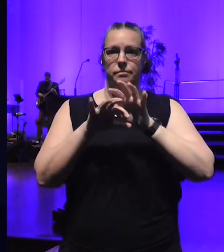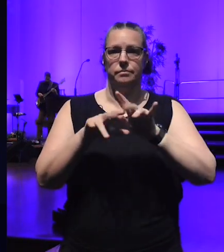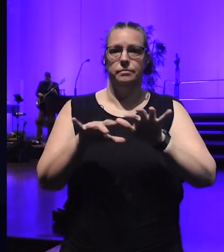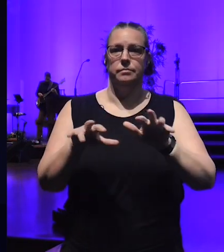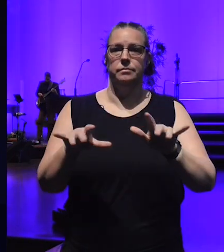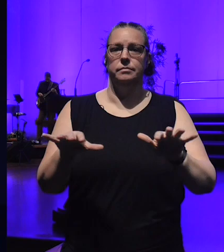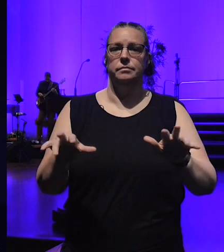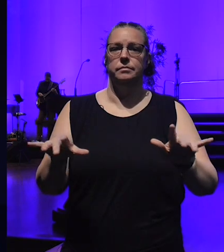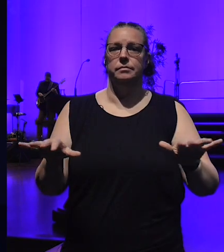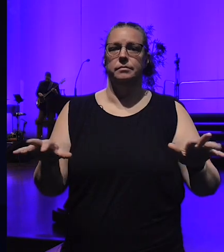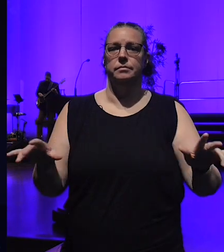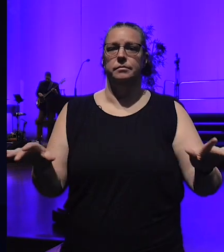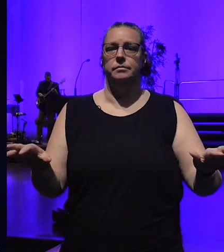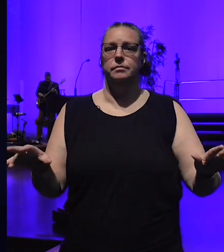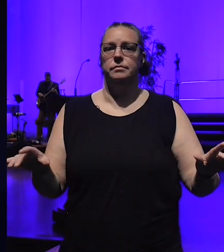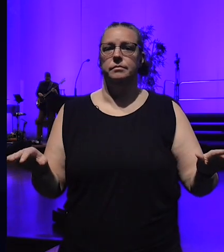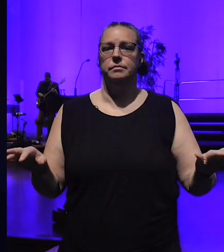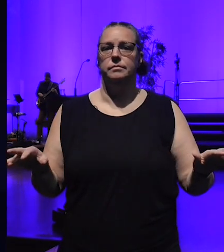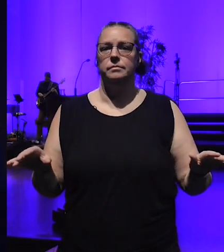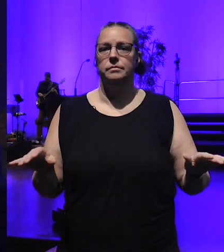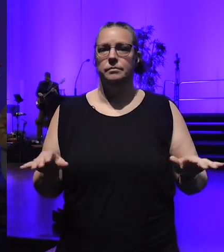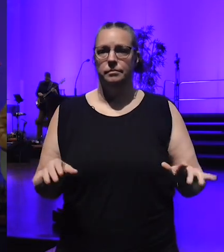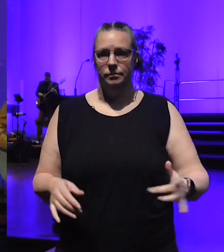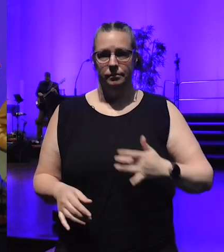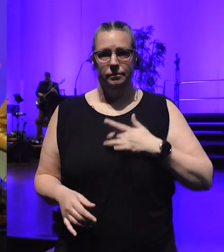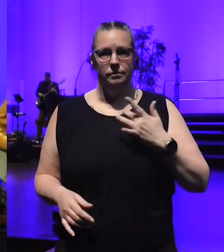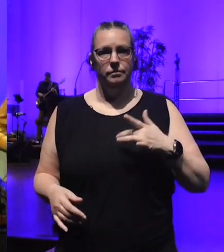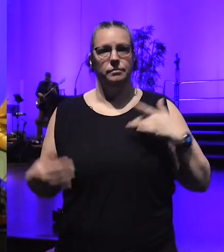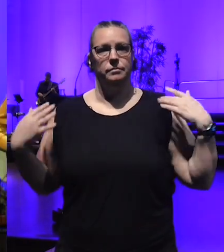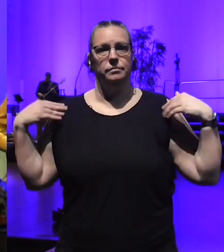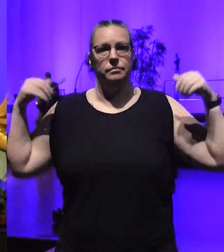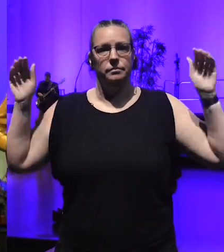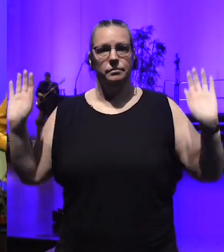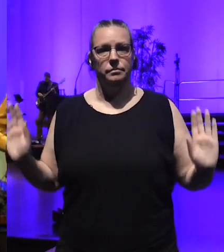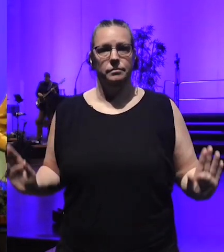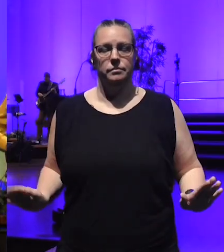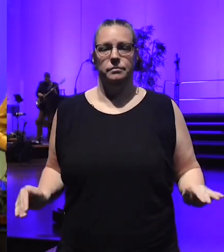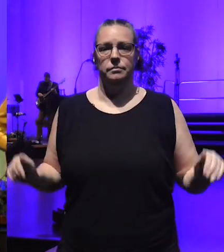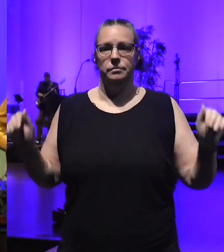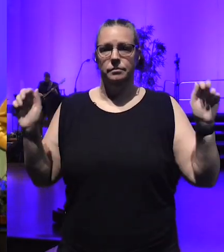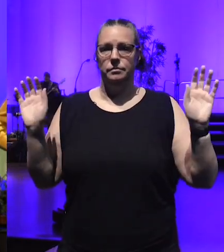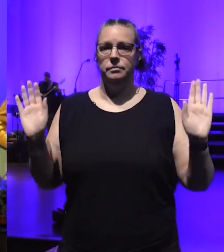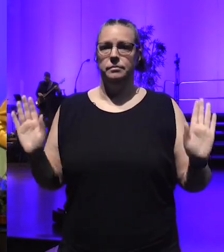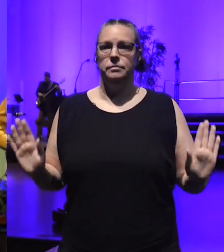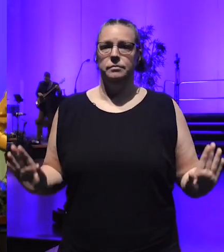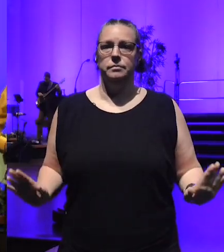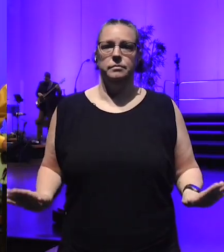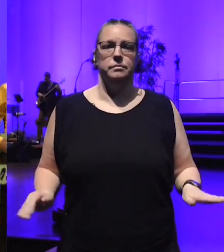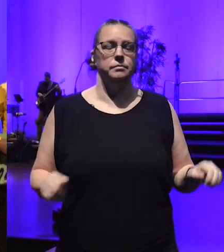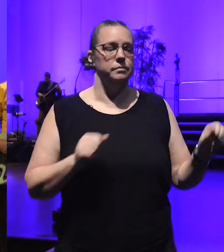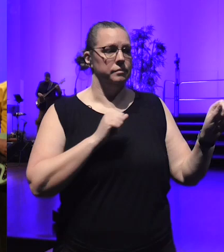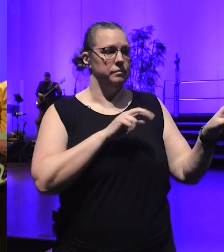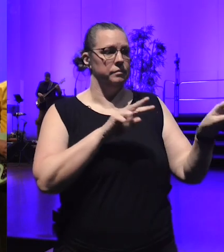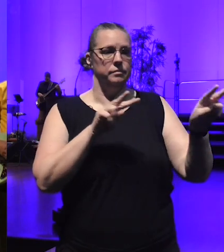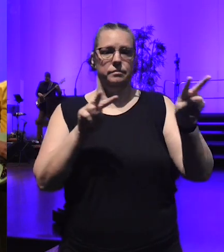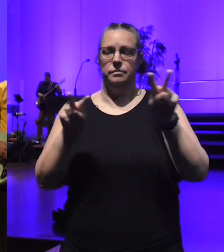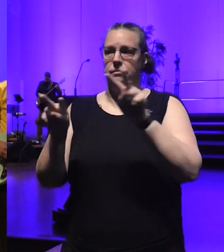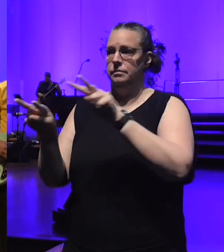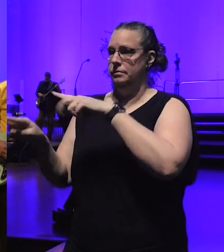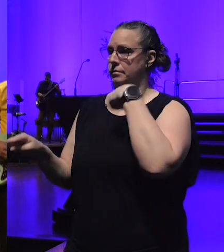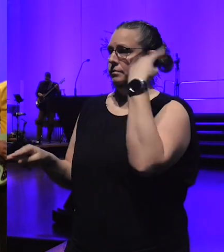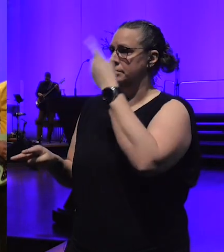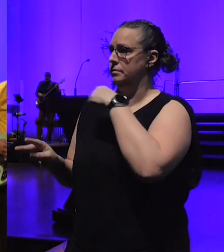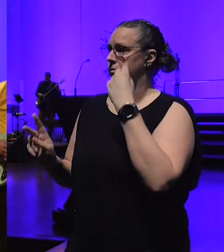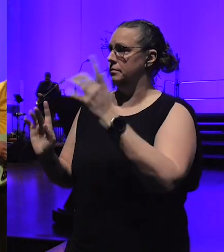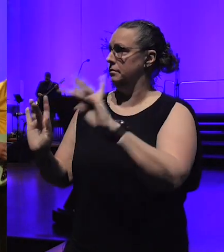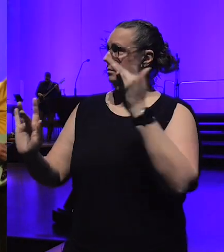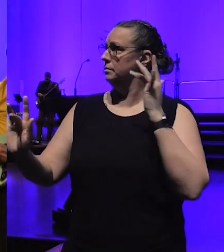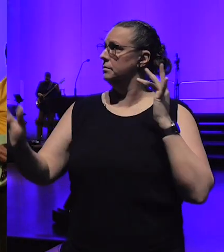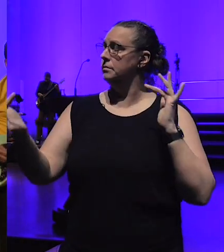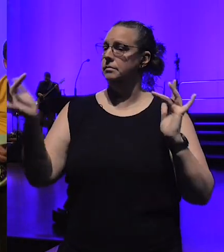gra I can hear the brush of angel I see glory